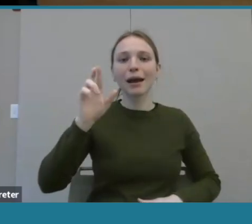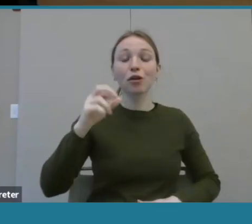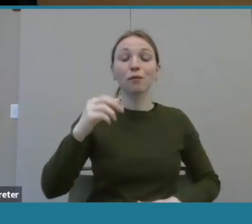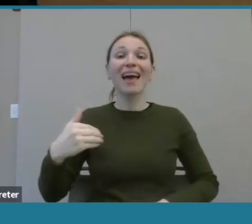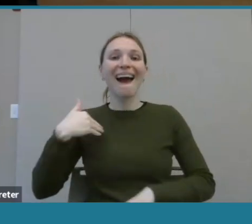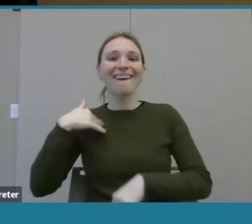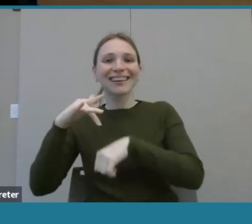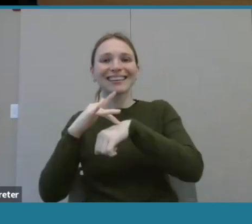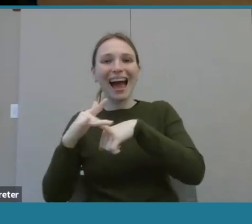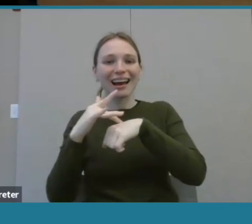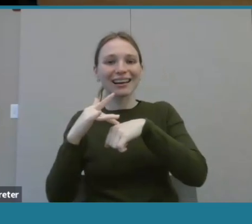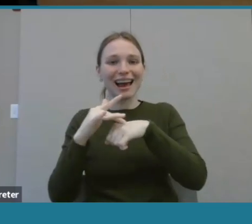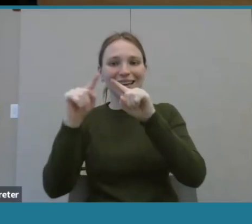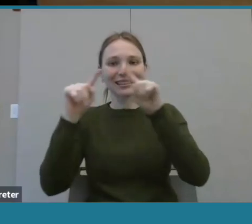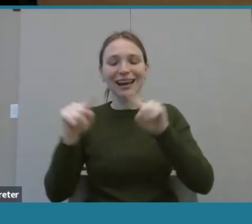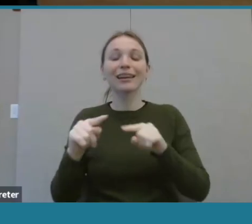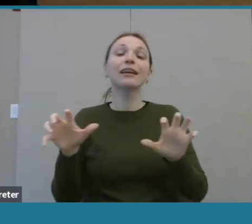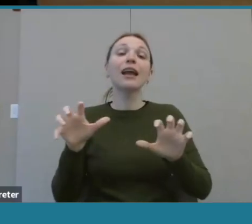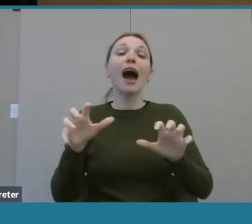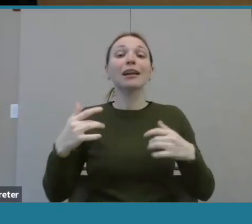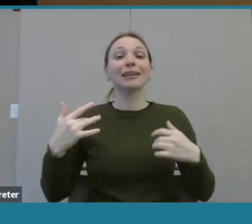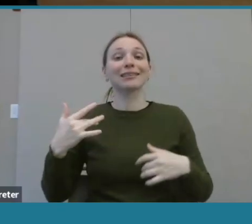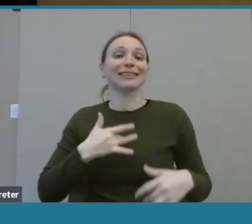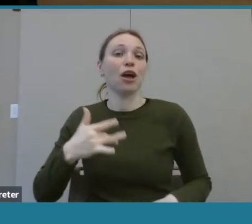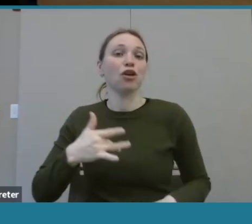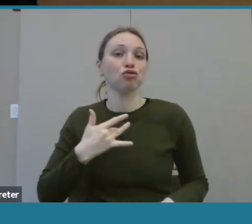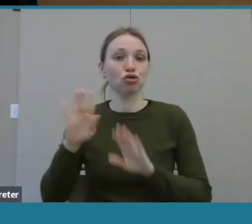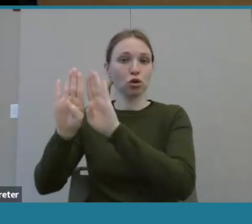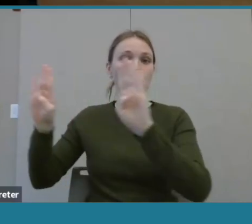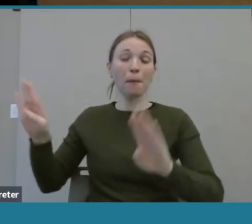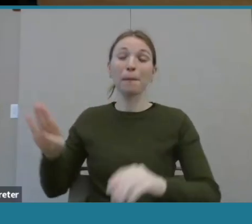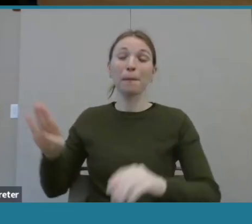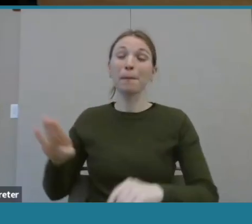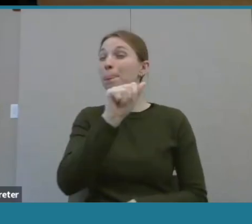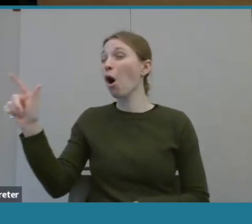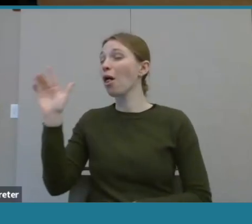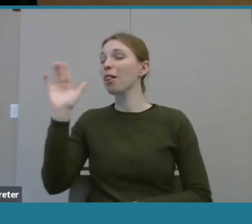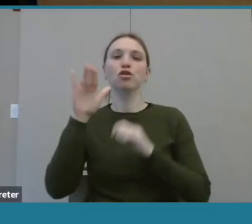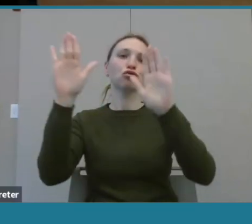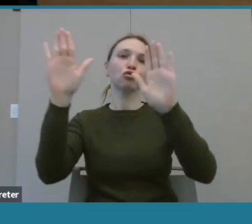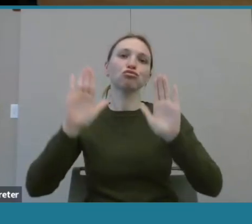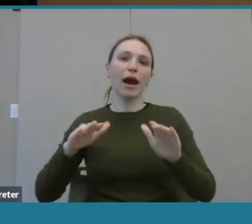All of that stuff has been great additives to the guest experience. So we really wanted to think with this project of how we could do